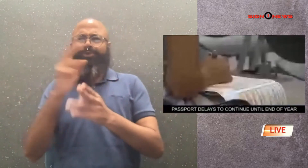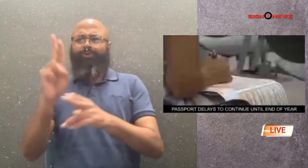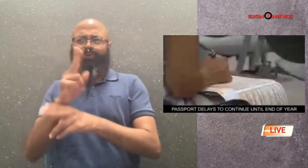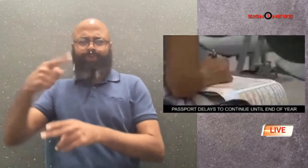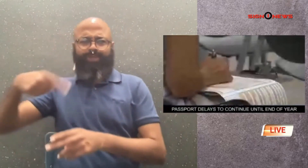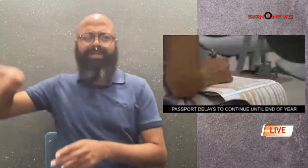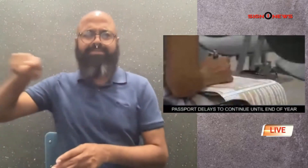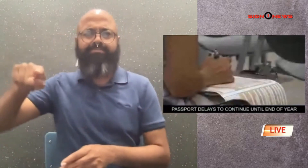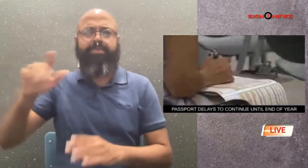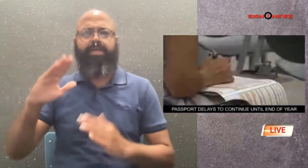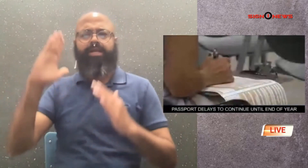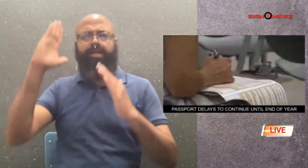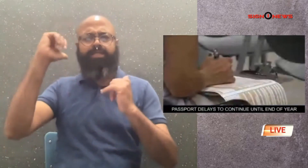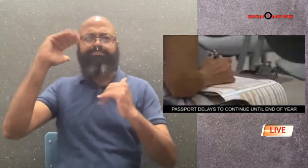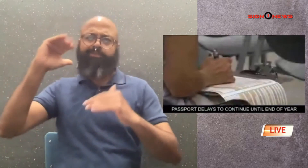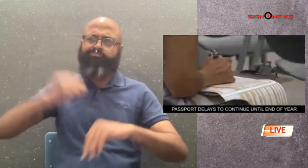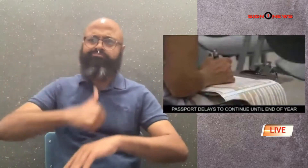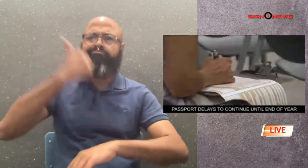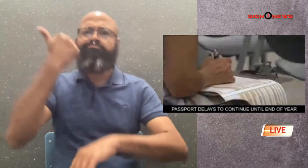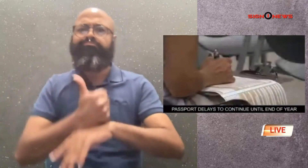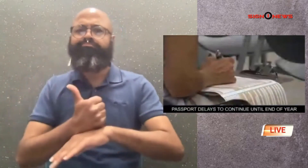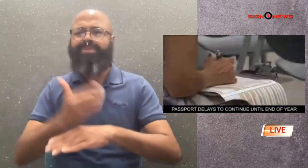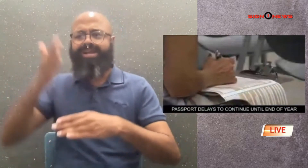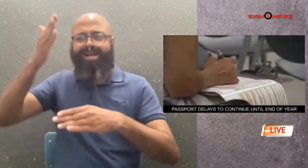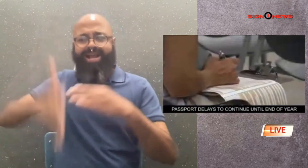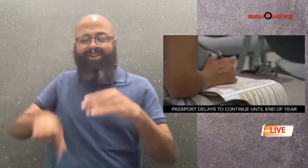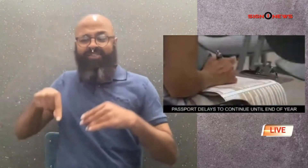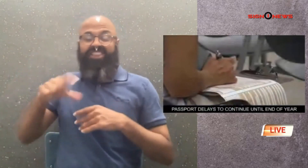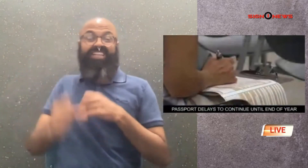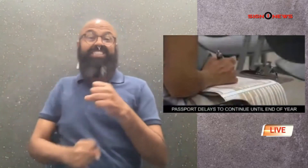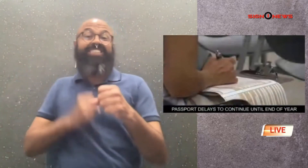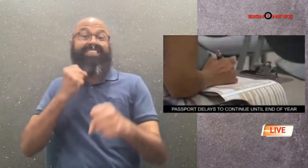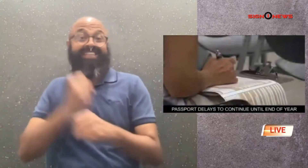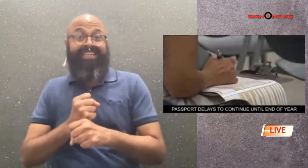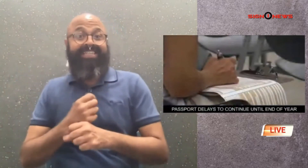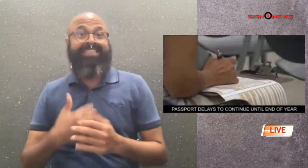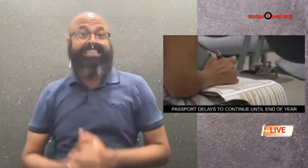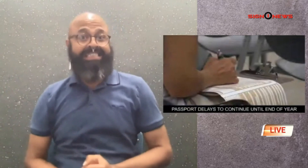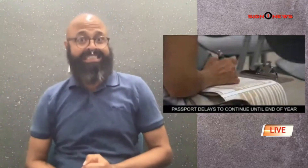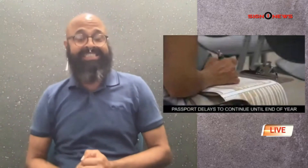An online renewal system for millions of current passport holders is expected to launch by the end of the year.